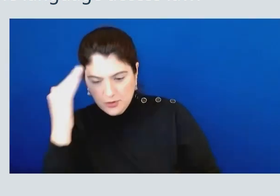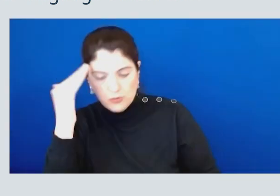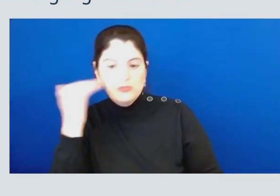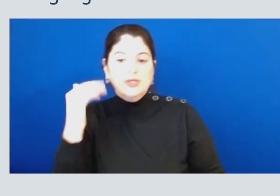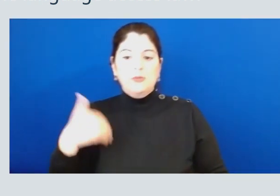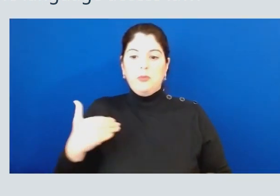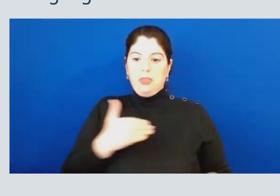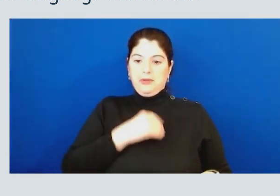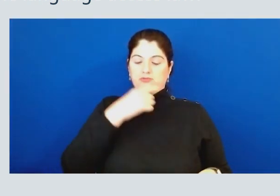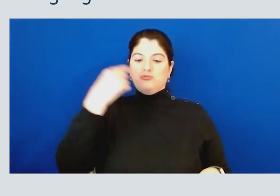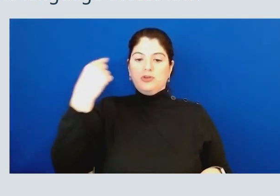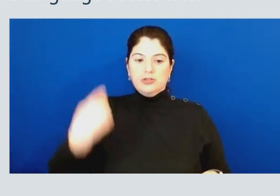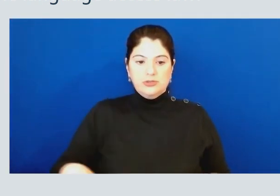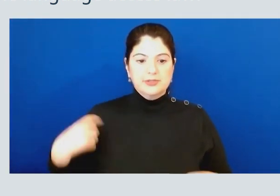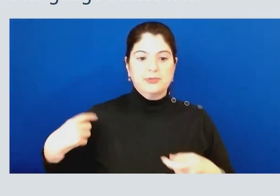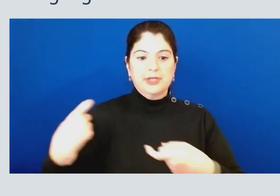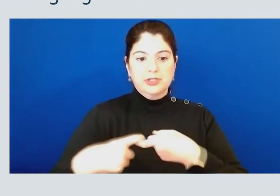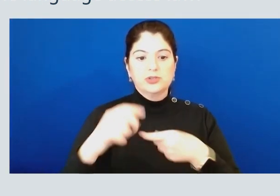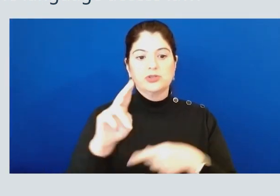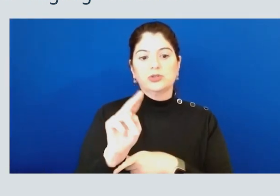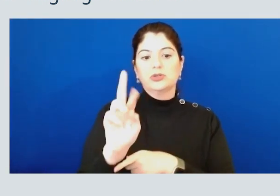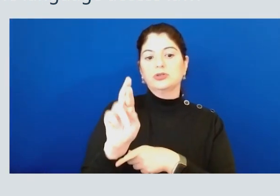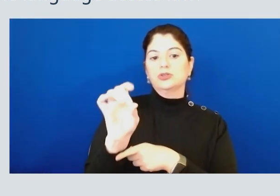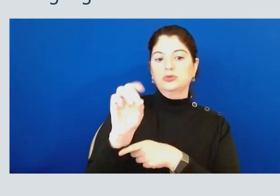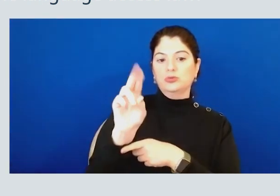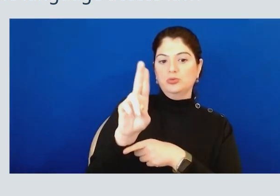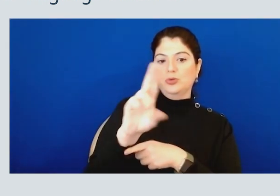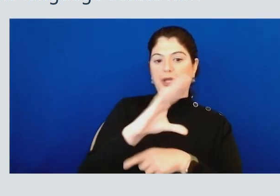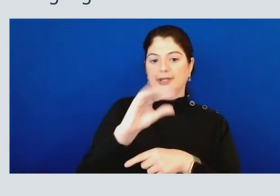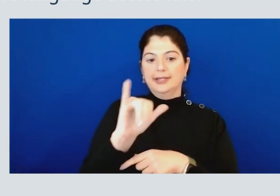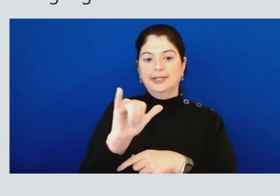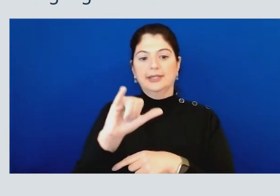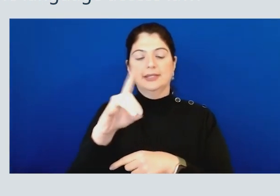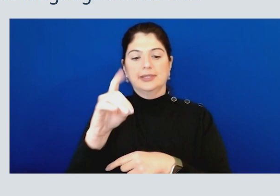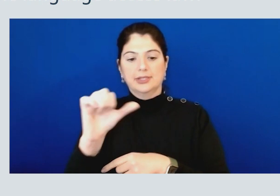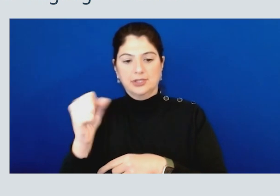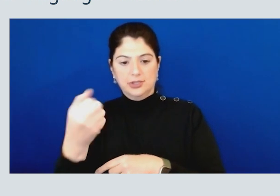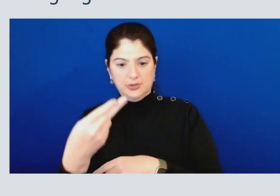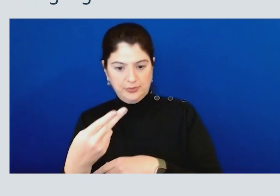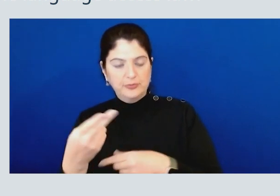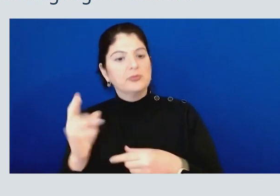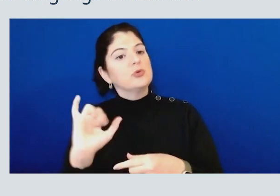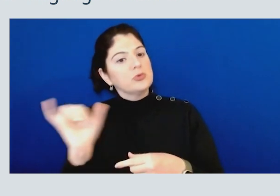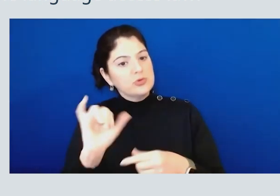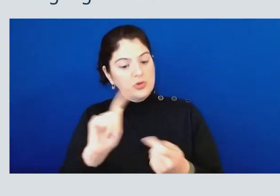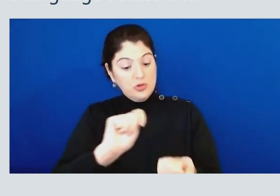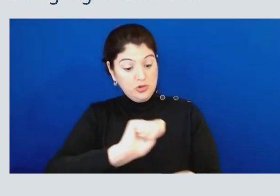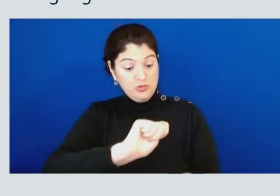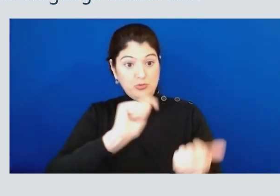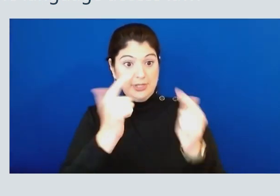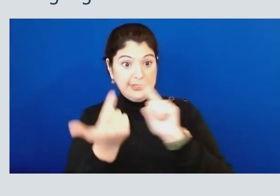Spanish, Urdu, and Yiddish. And translation here means converting a written document